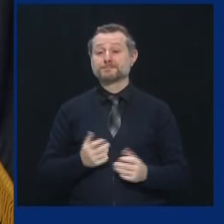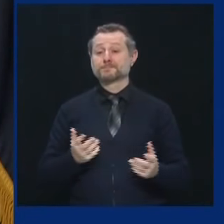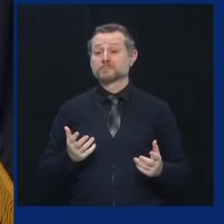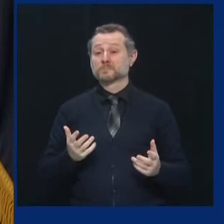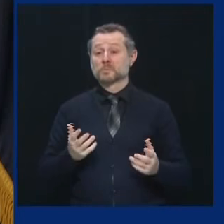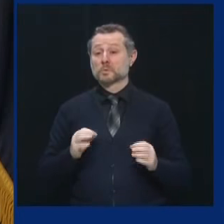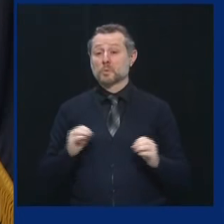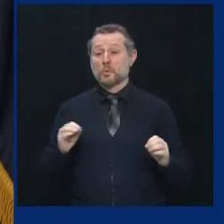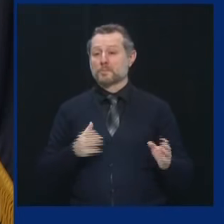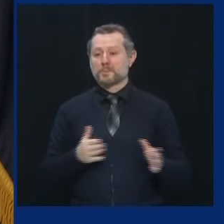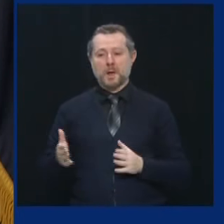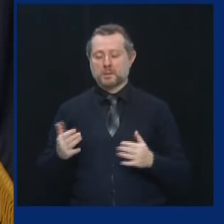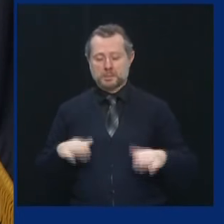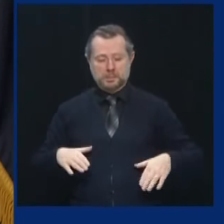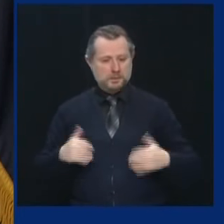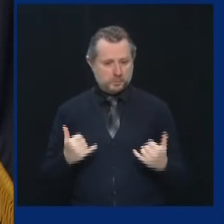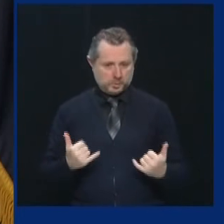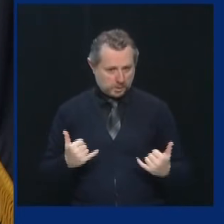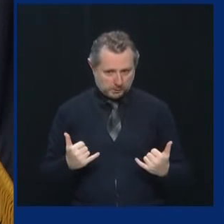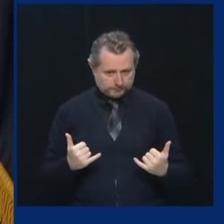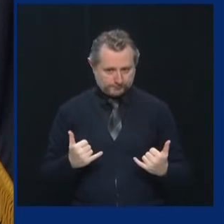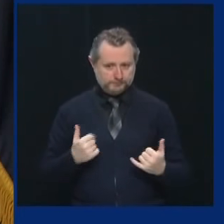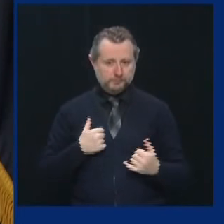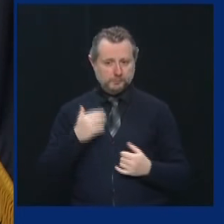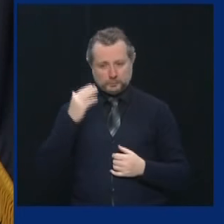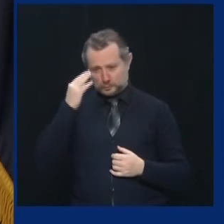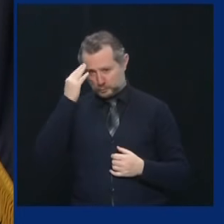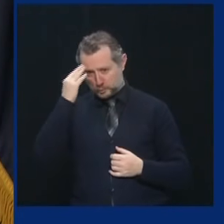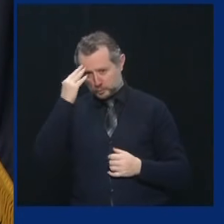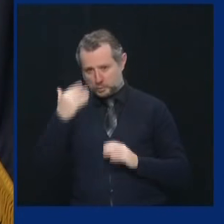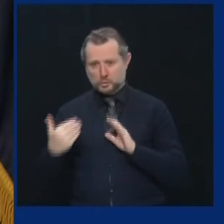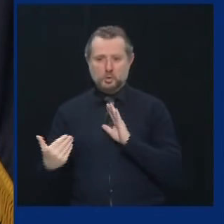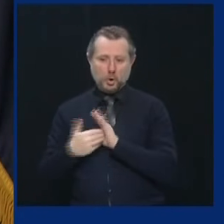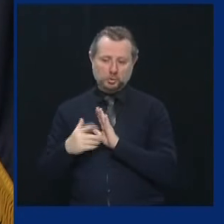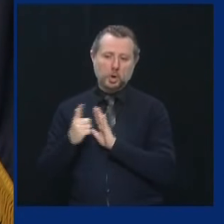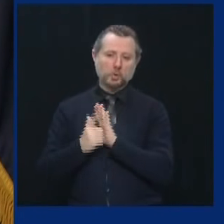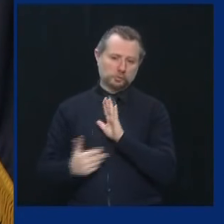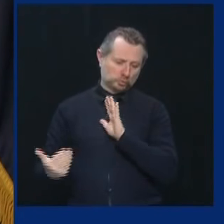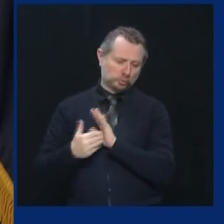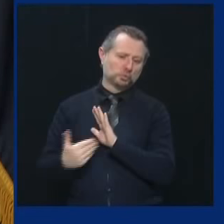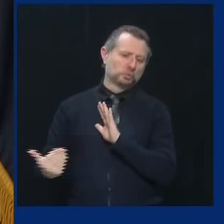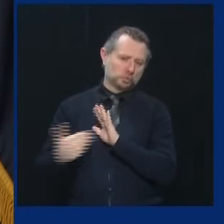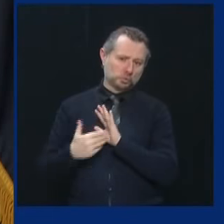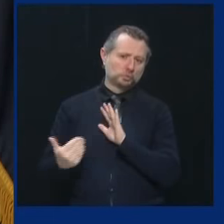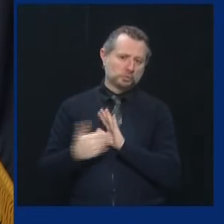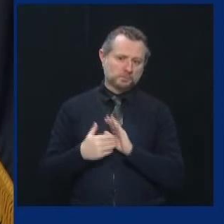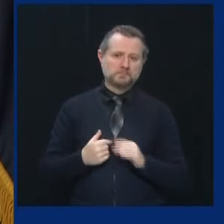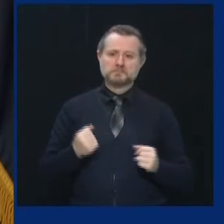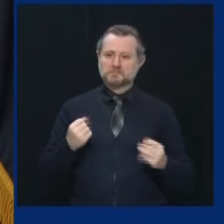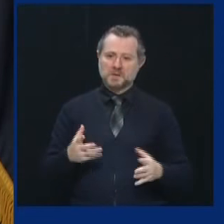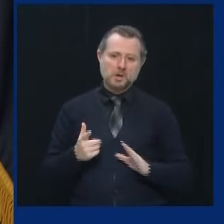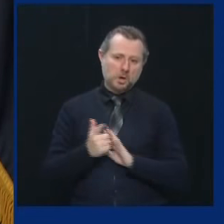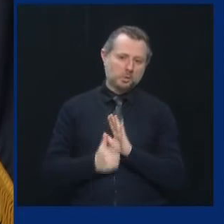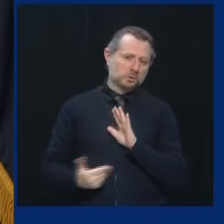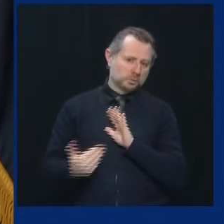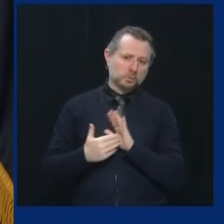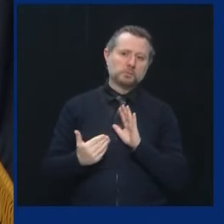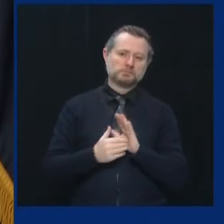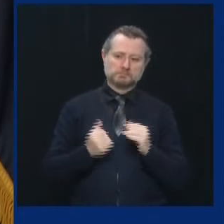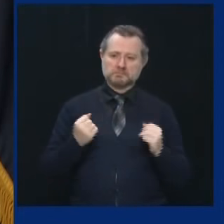CENTRAL NEW YORK 99 TO 65.